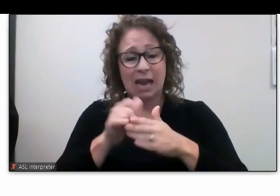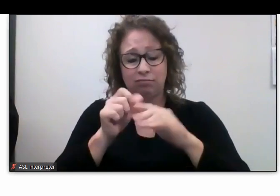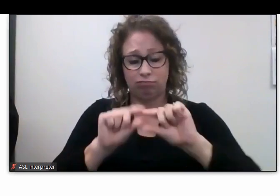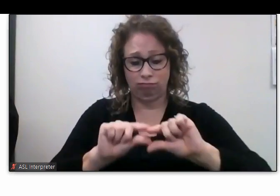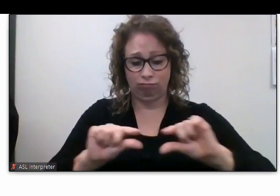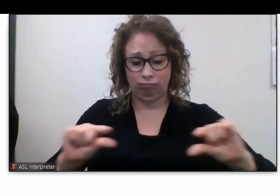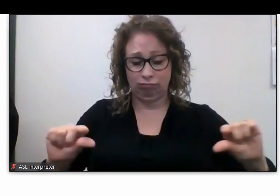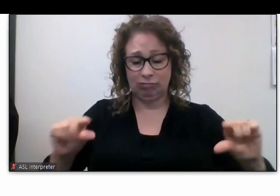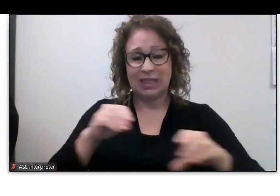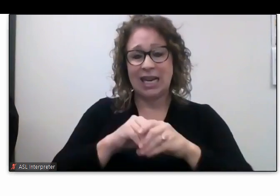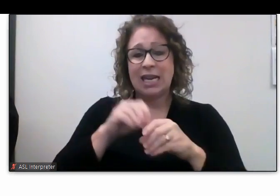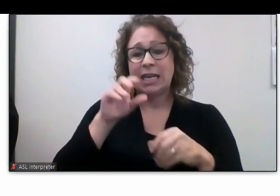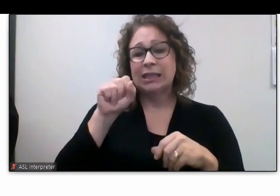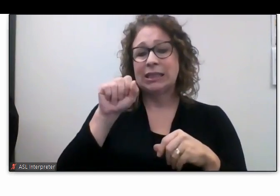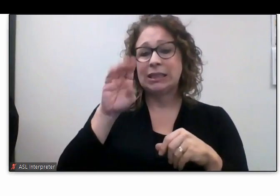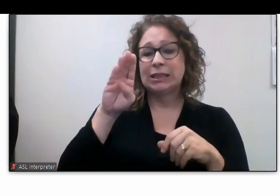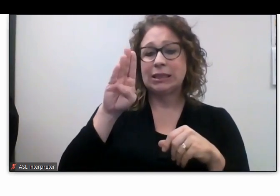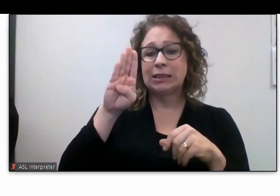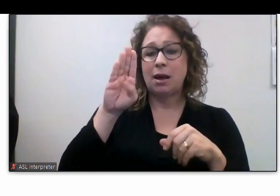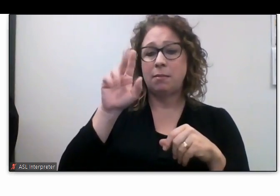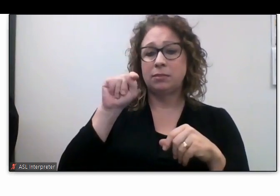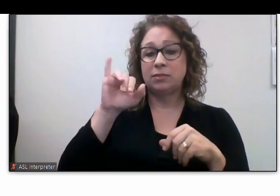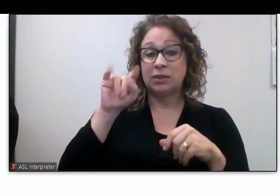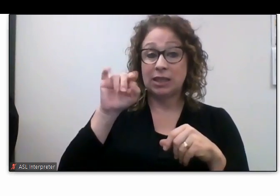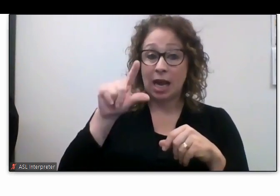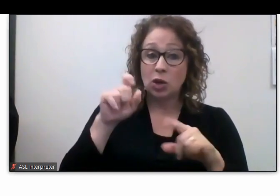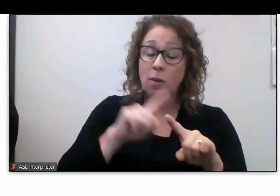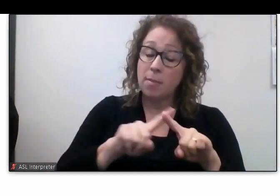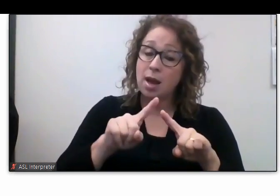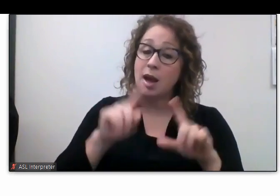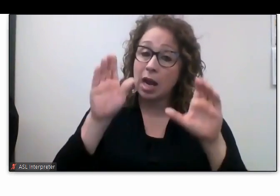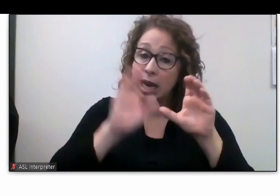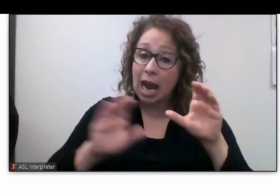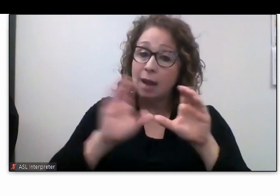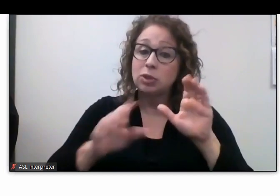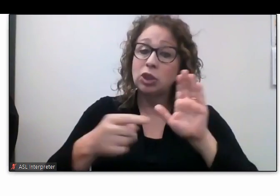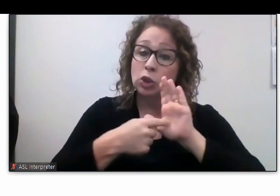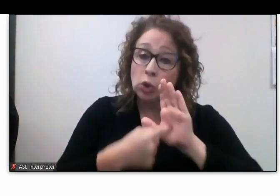whereas captions not only reflects the subtitles but also